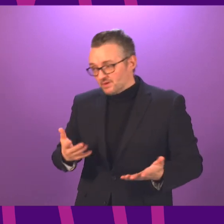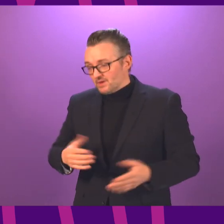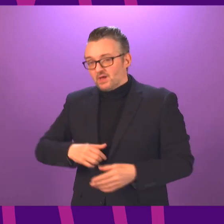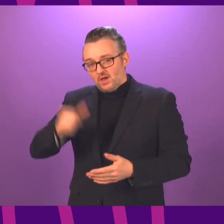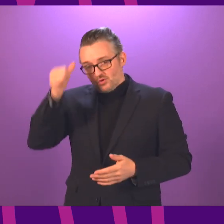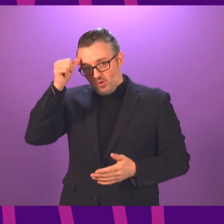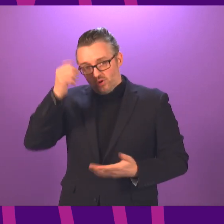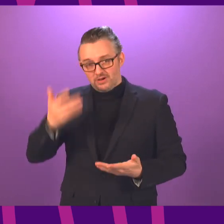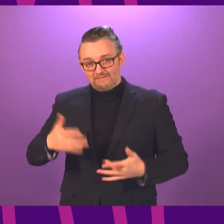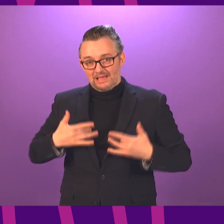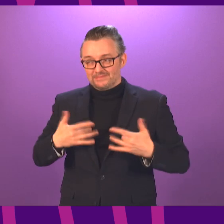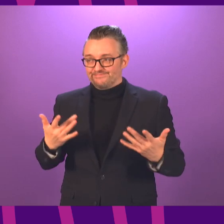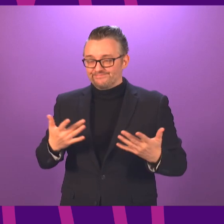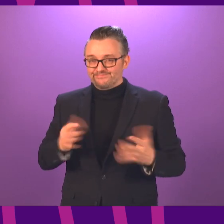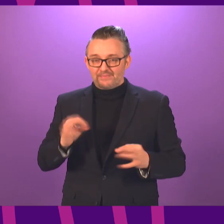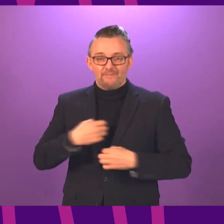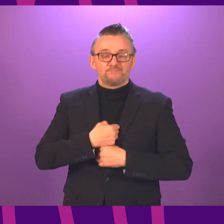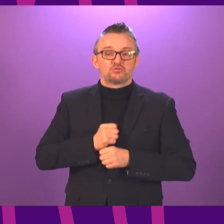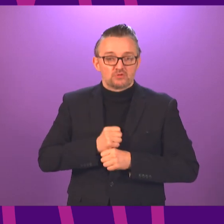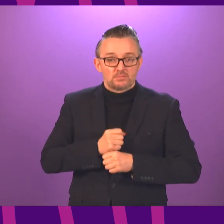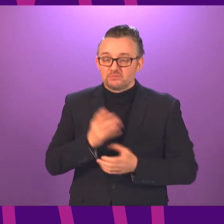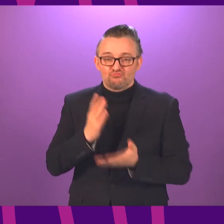it is—a frustrating message, but it is an essential one.